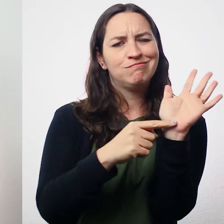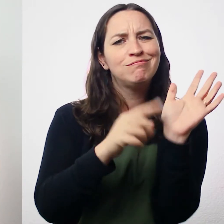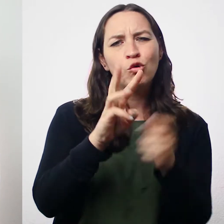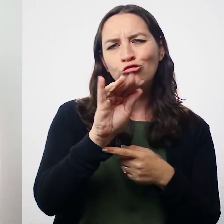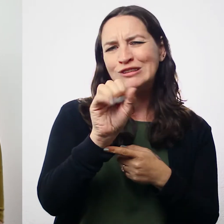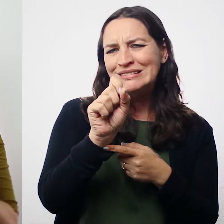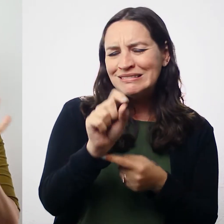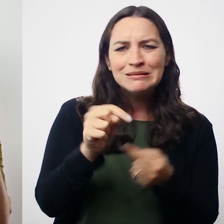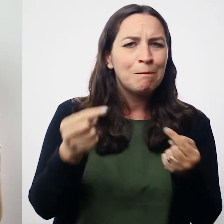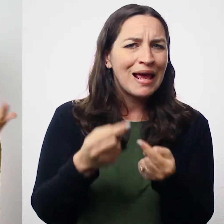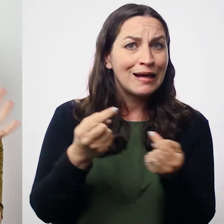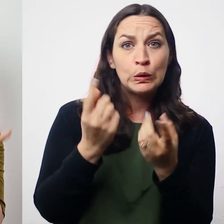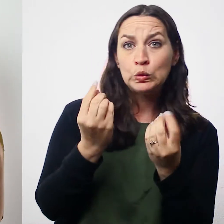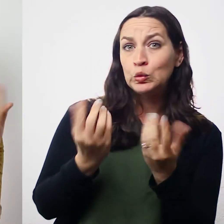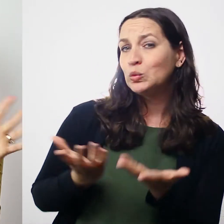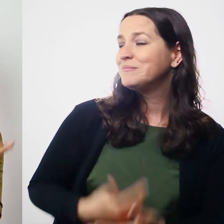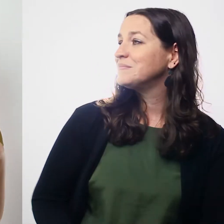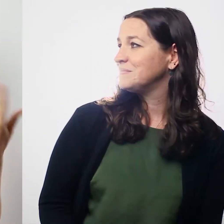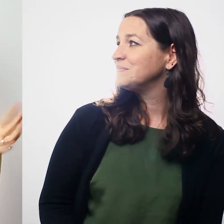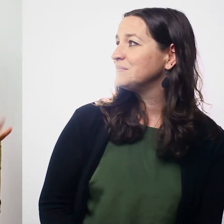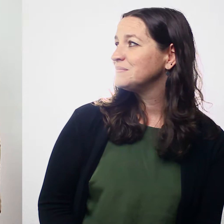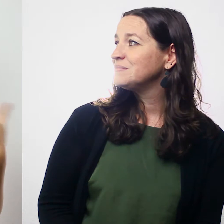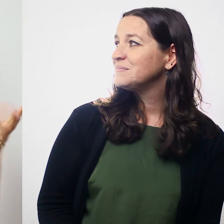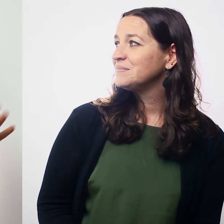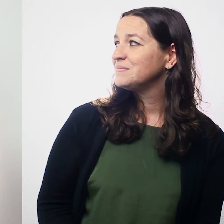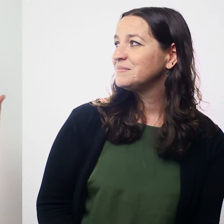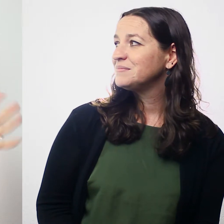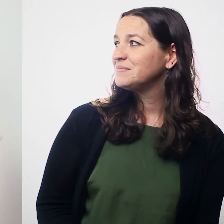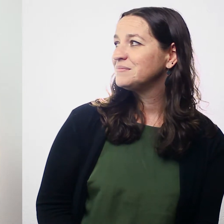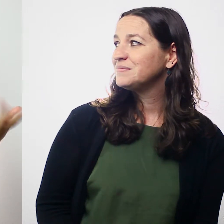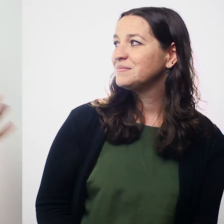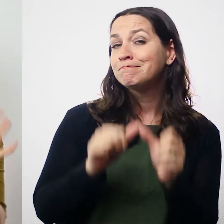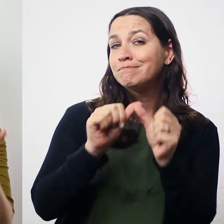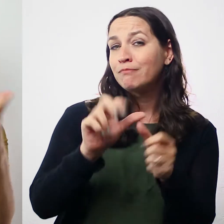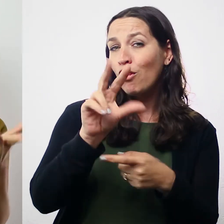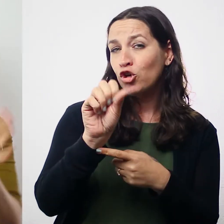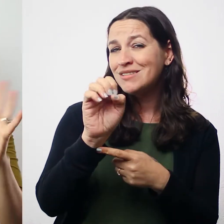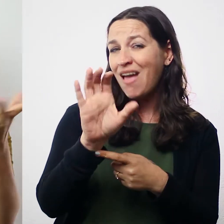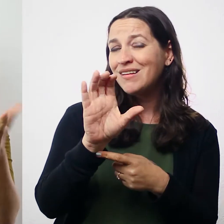happens is I like to roll my wrists and I'll roll them out for thirty seconds. You'll hear my my